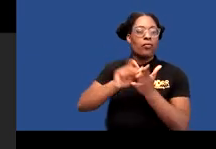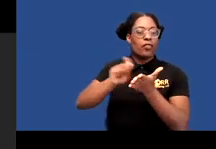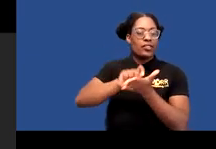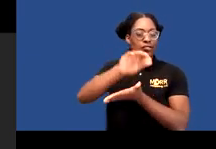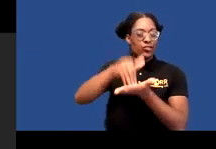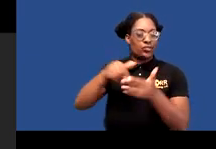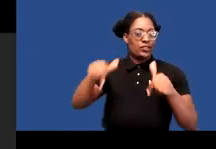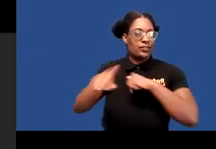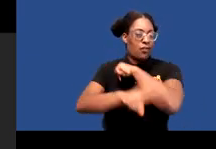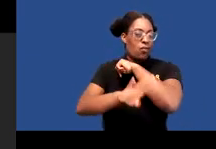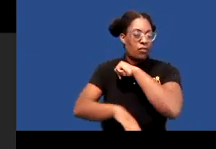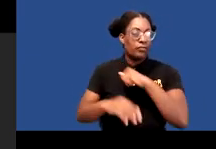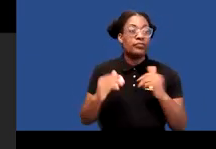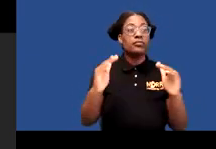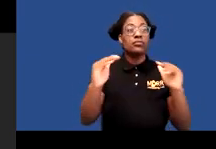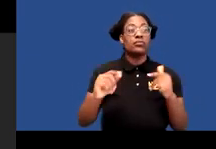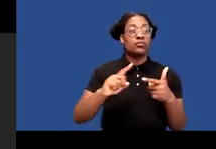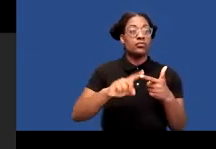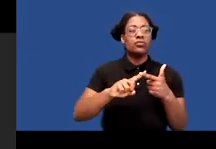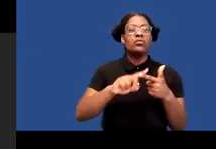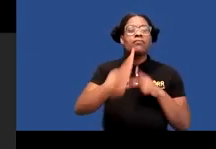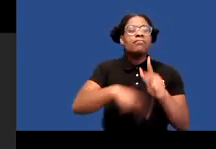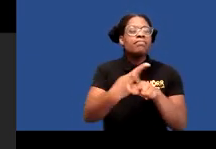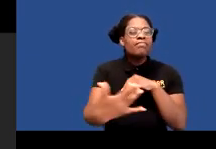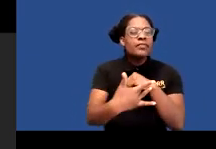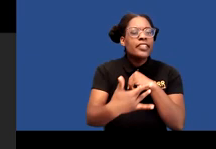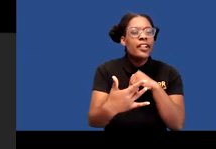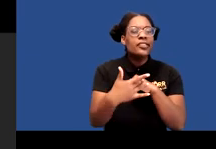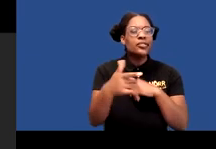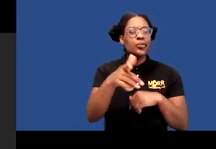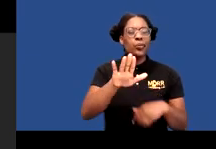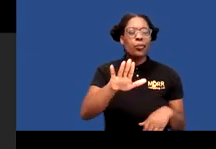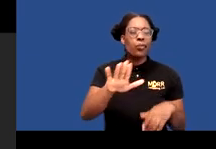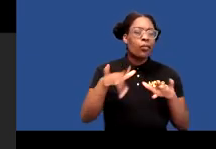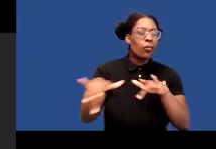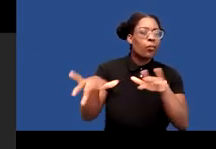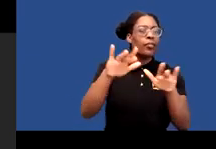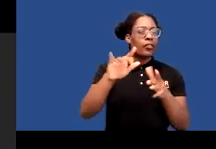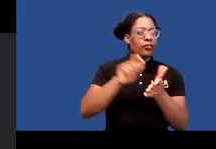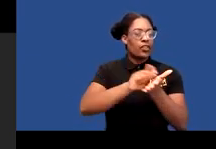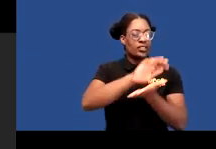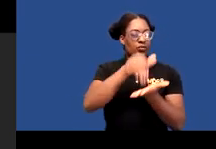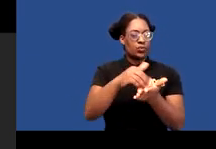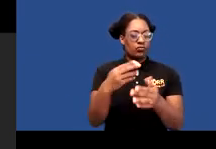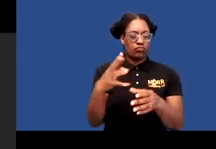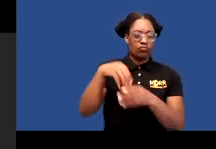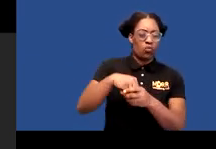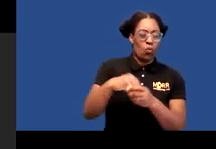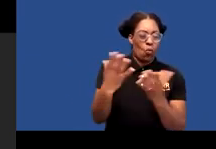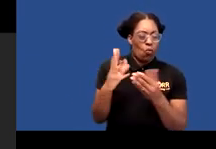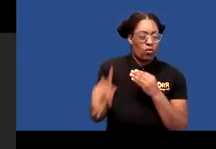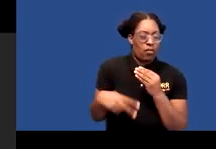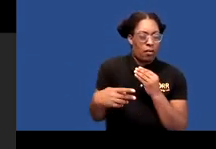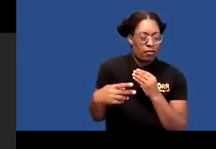2. What types of technology does your online writing center use? And select any that apply.